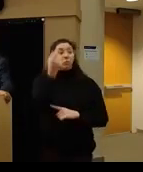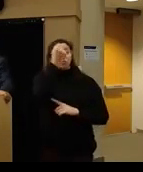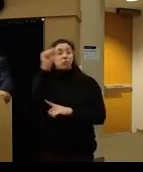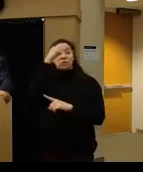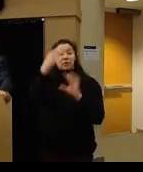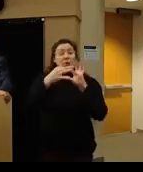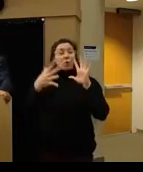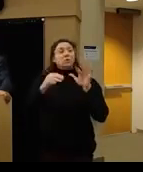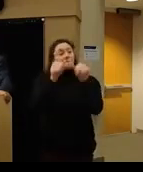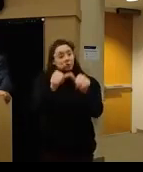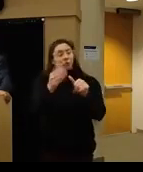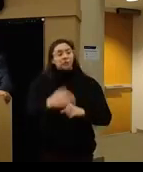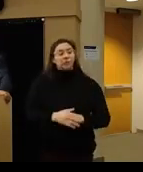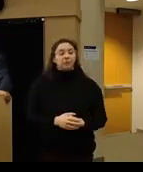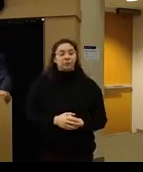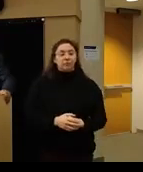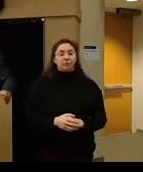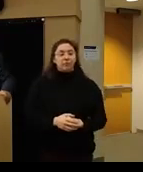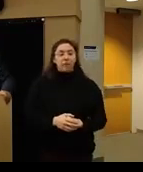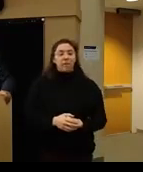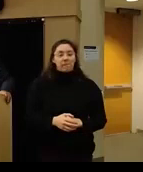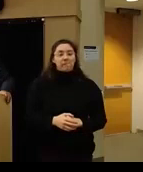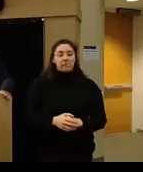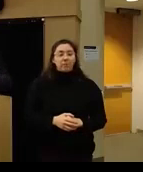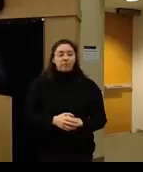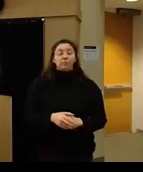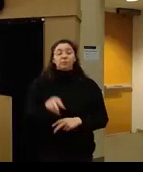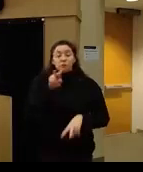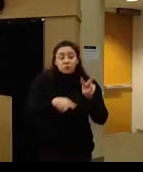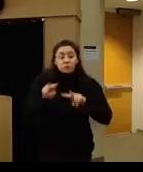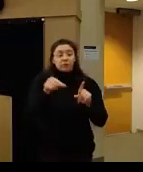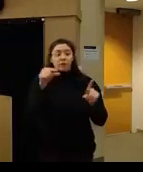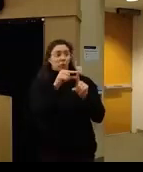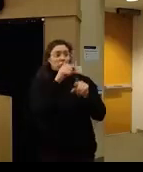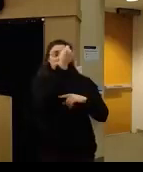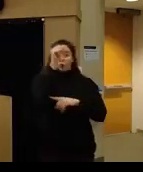go on the particular symptomatology we have observed for which the term prot psychoses is